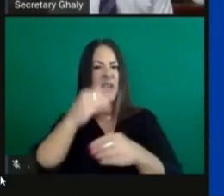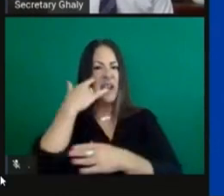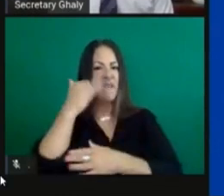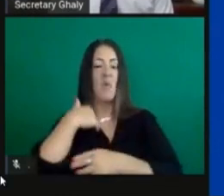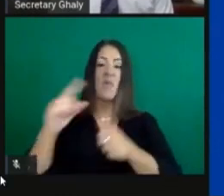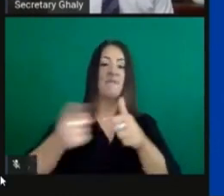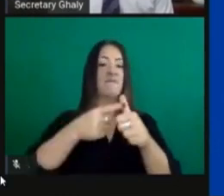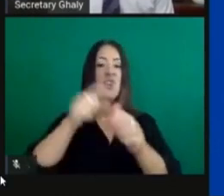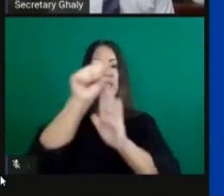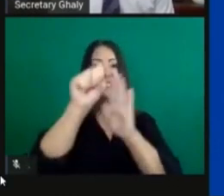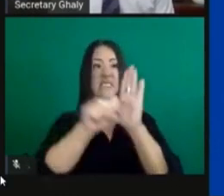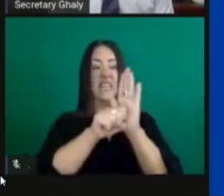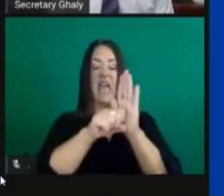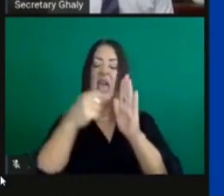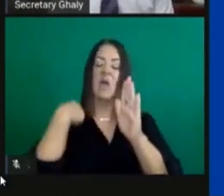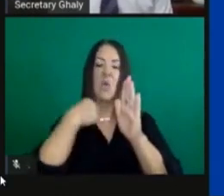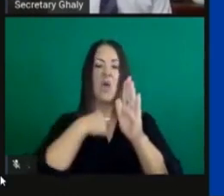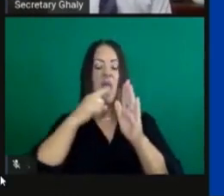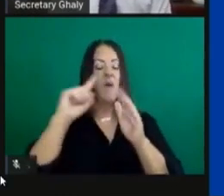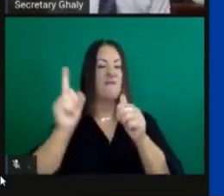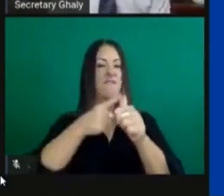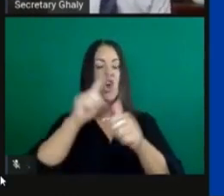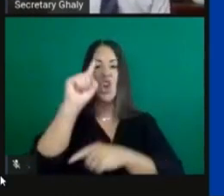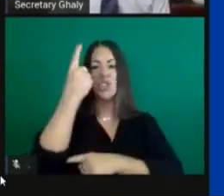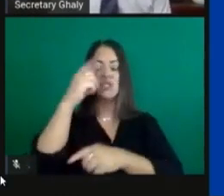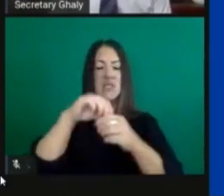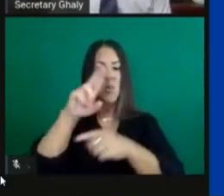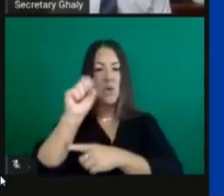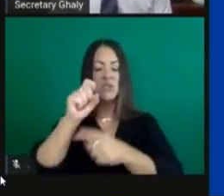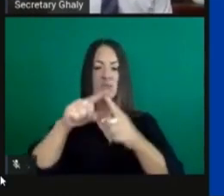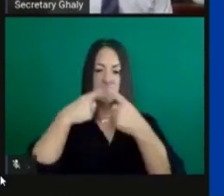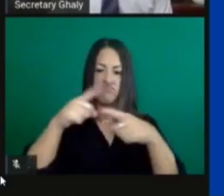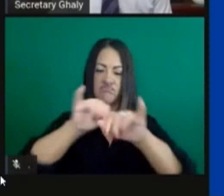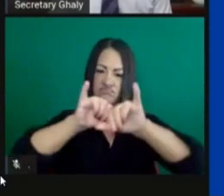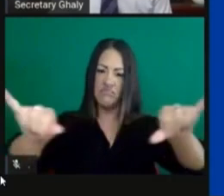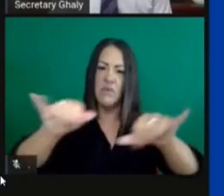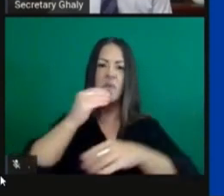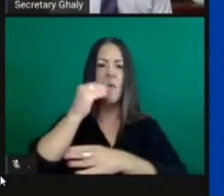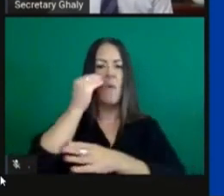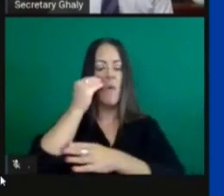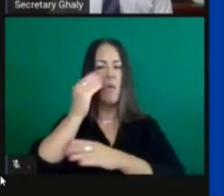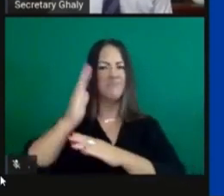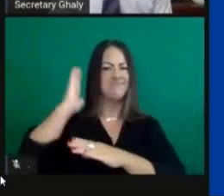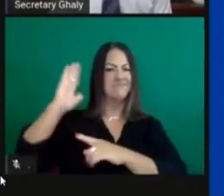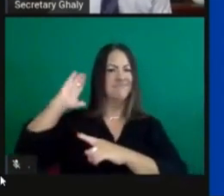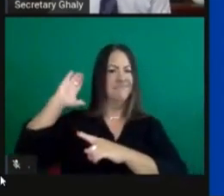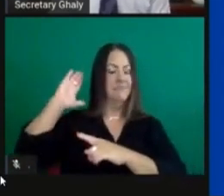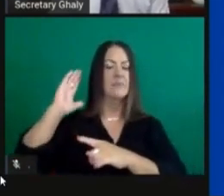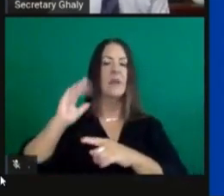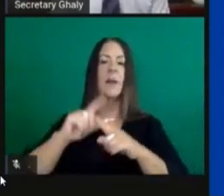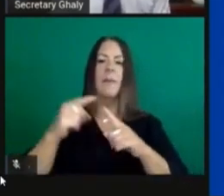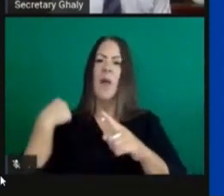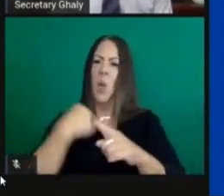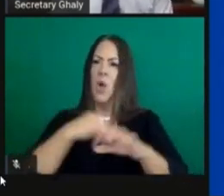HOME ORDERS. SOME ADDITIONAL RESTRICTIONS THAT OF COURSE, WE'VE SEEN HERE IN CALIFORNIA. WE WERE THE FIRST STATE TO IMPLEMENT THAT STATEWIDE STAY-